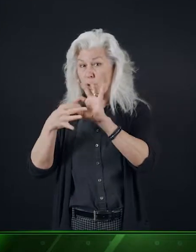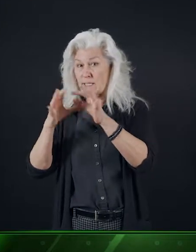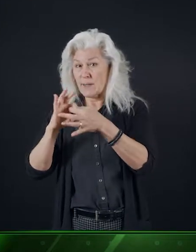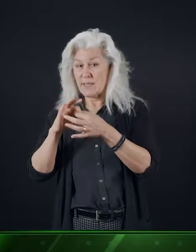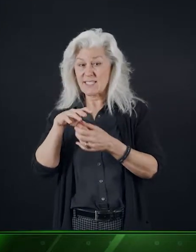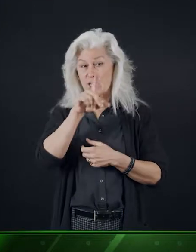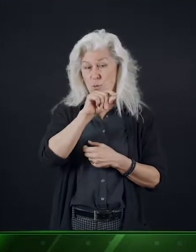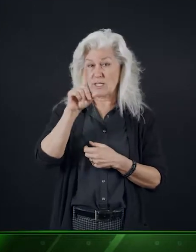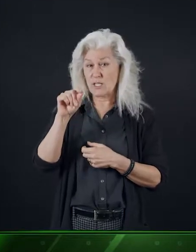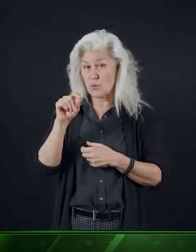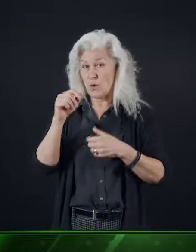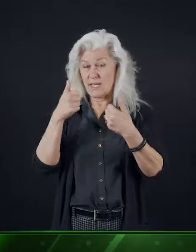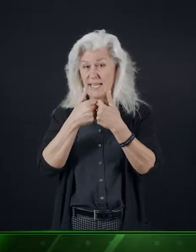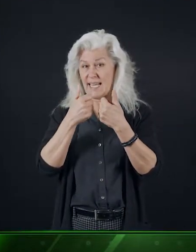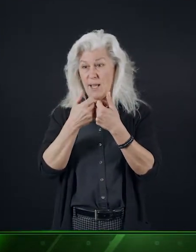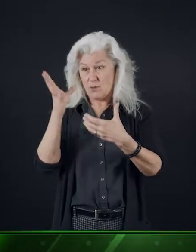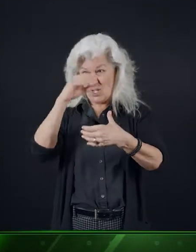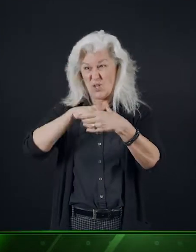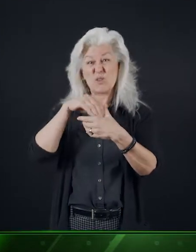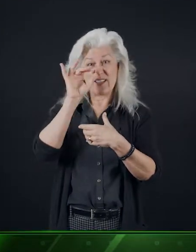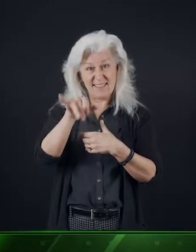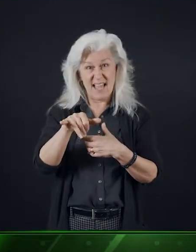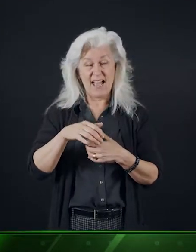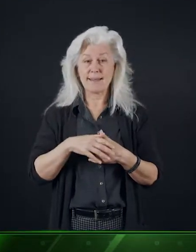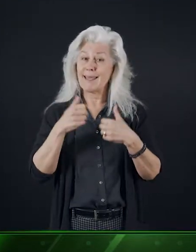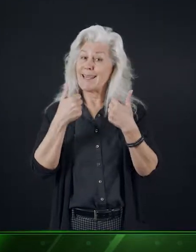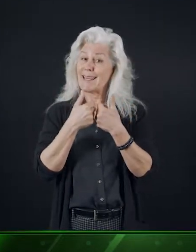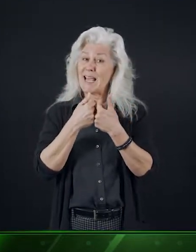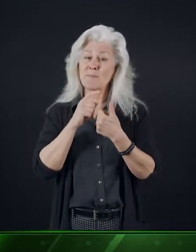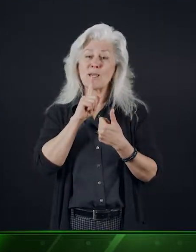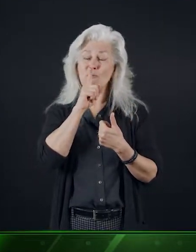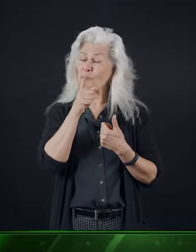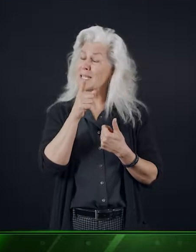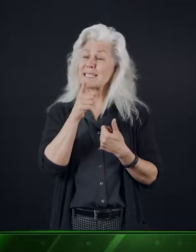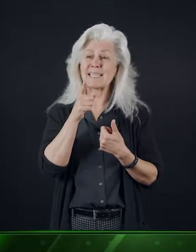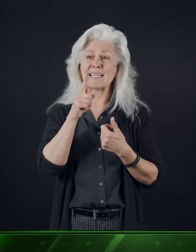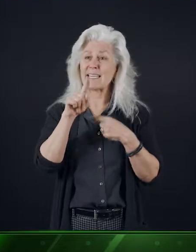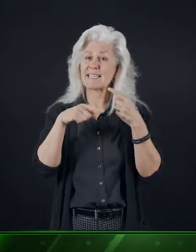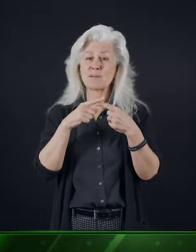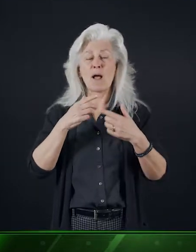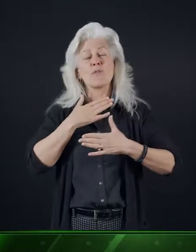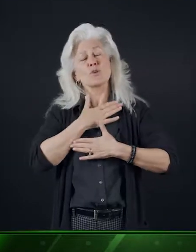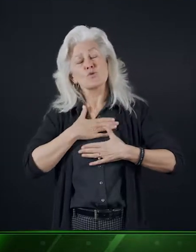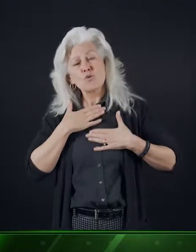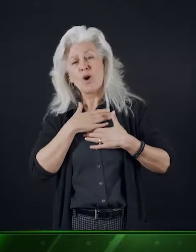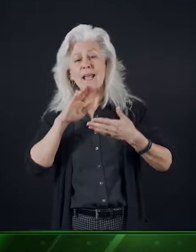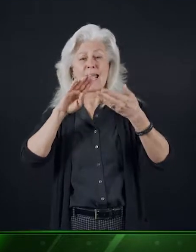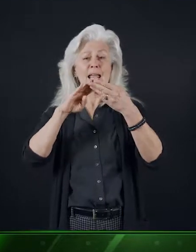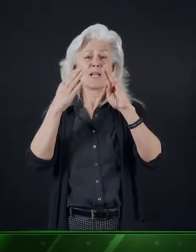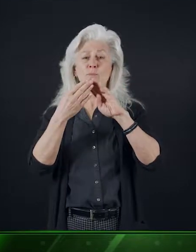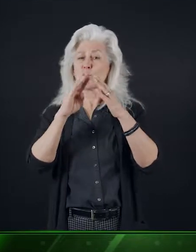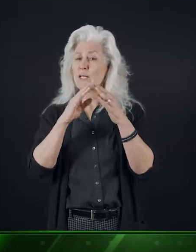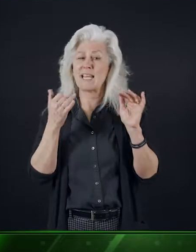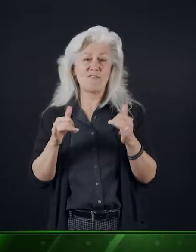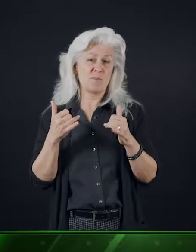Gaming really does come down to the joy and community of play, connecting with friends, family,